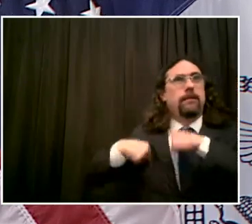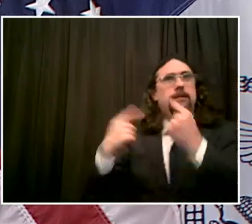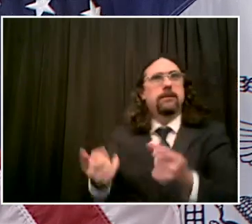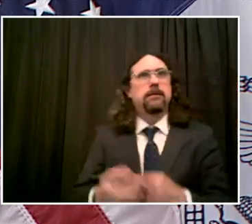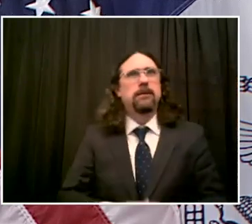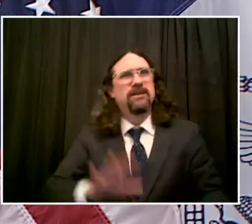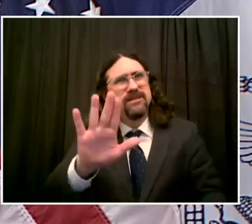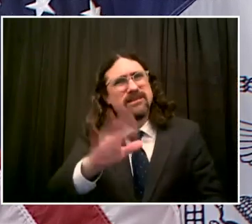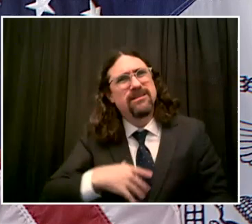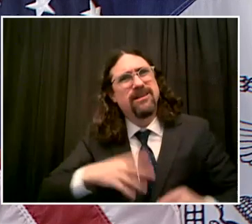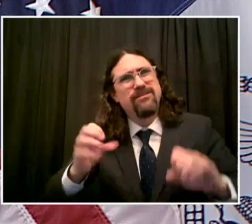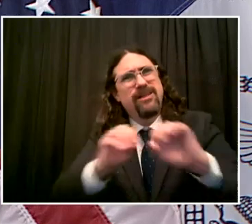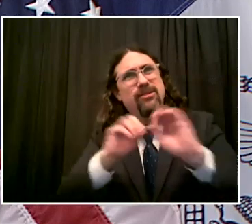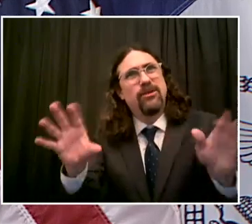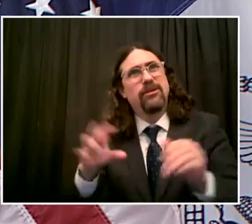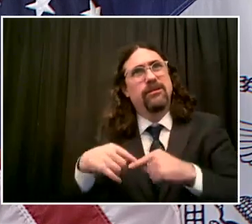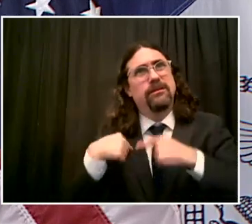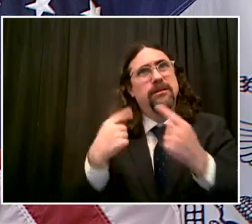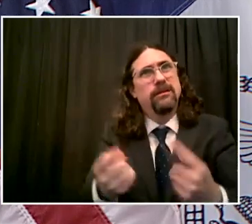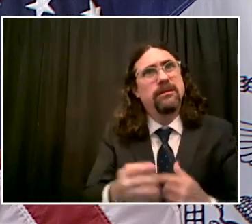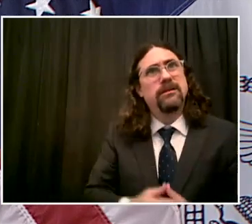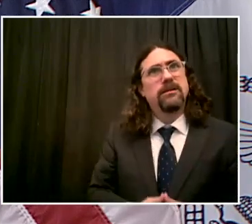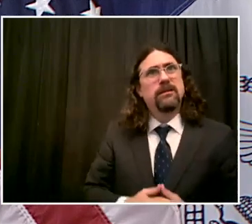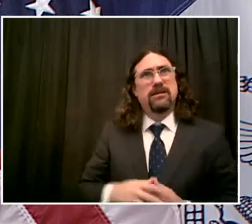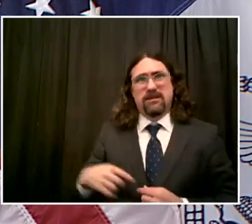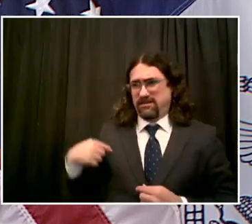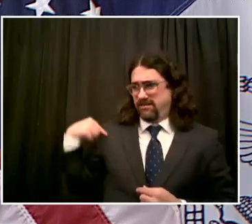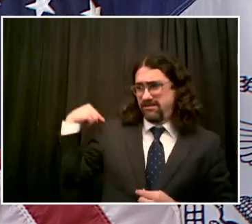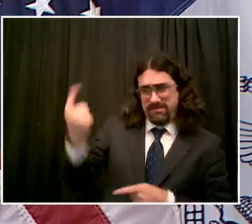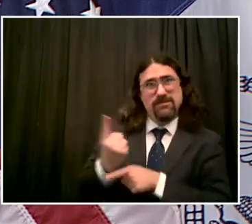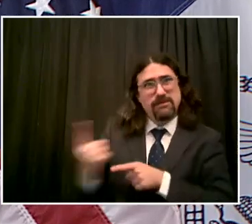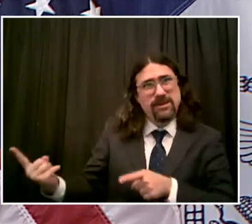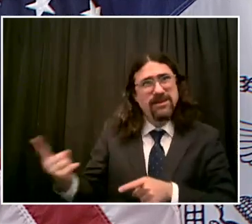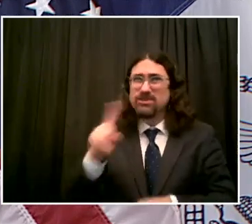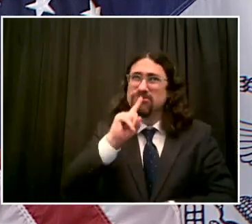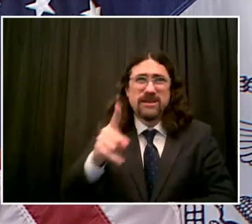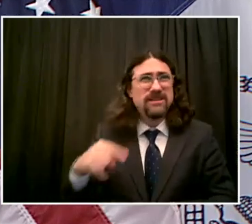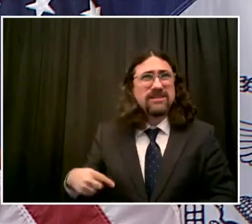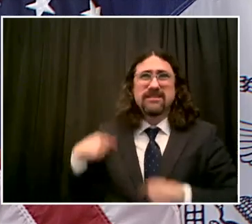FIGHTING BACK THIS DISEASE FOR EVERYONE TO BENEFIT.